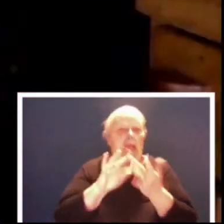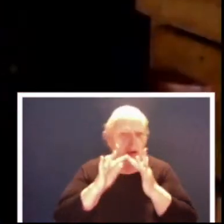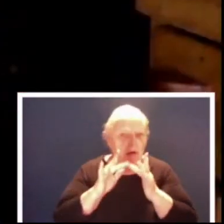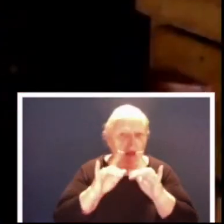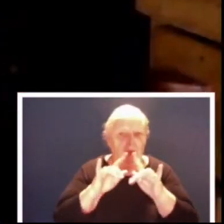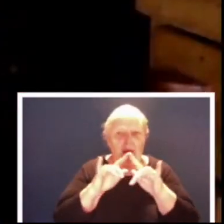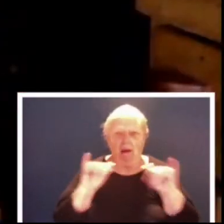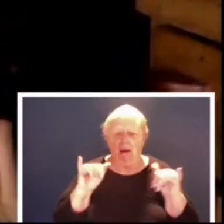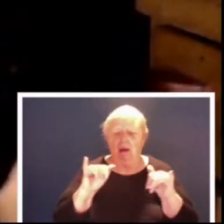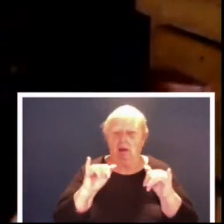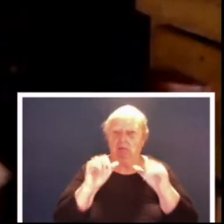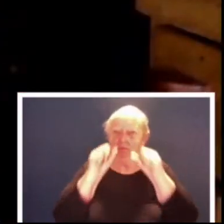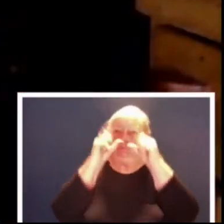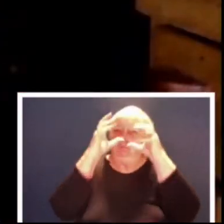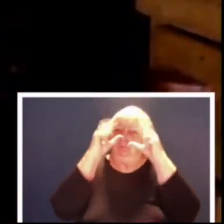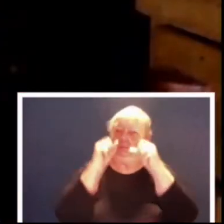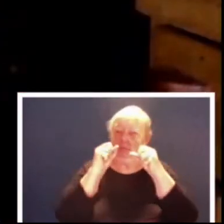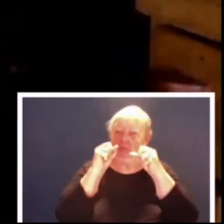And I had peace personally knowing